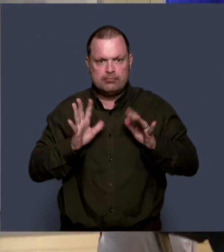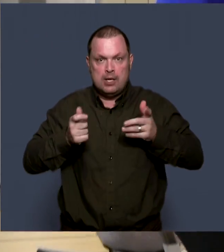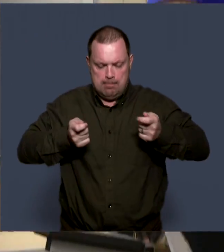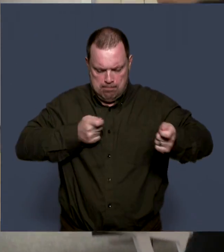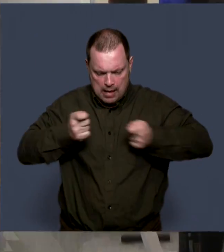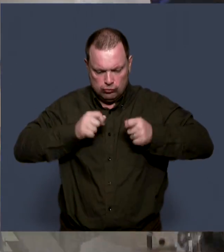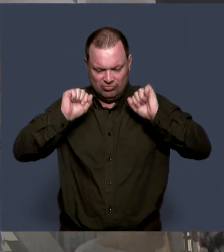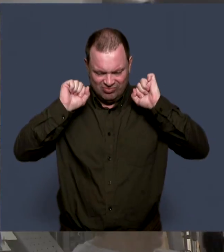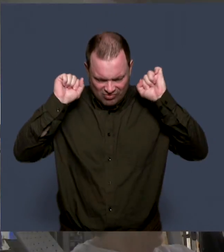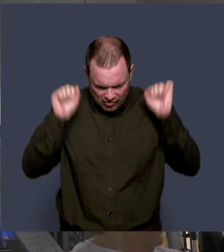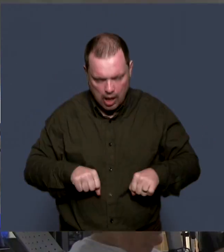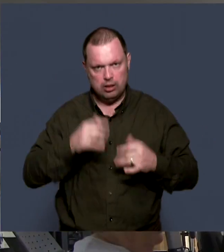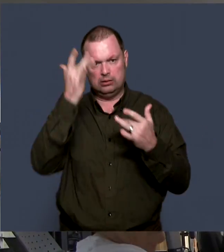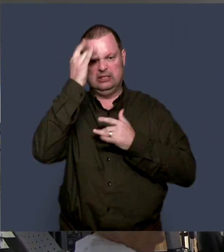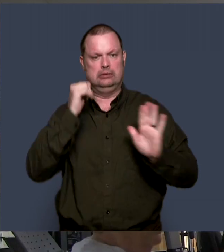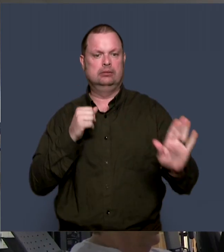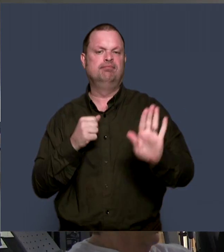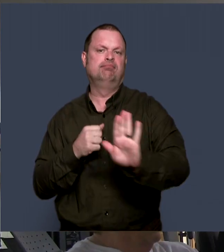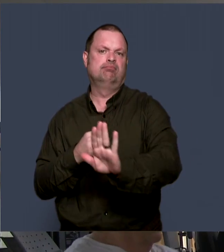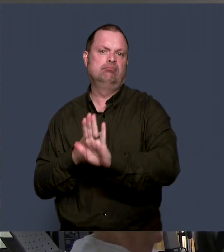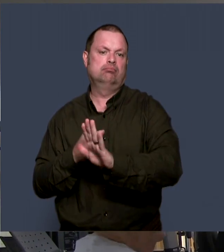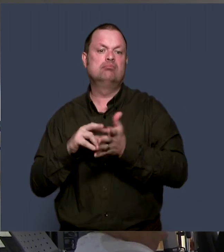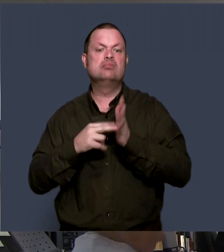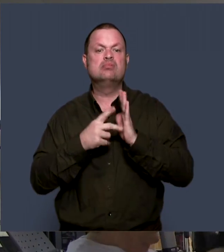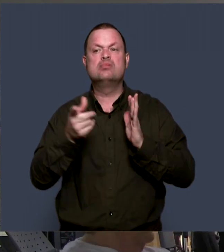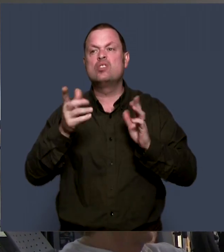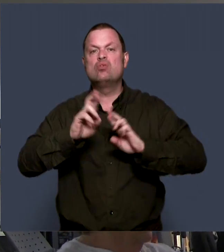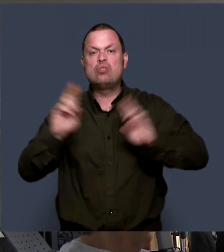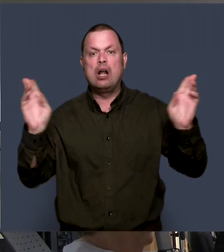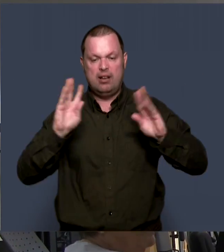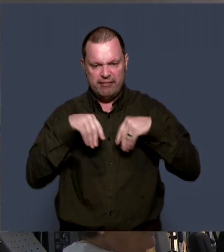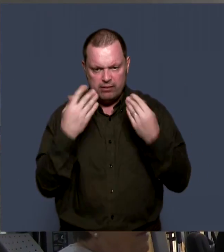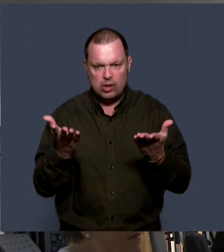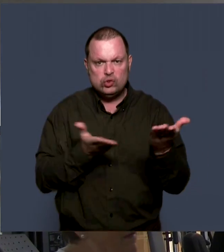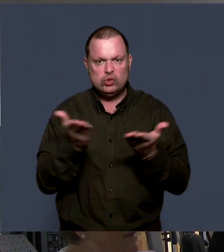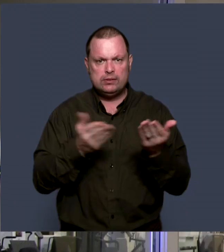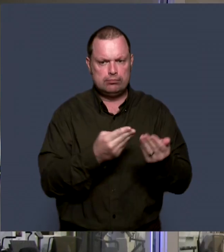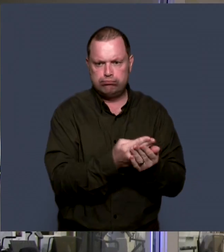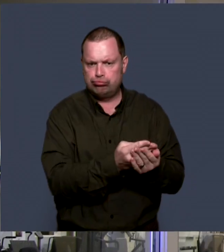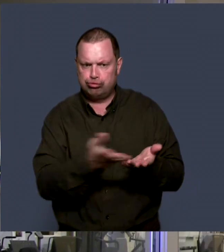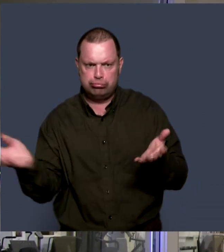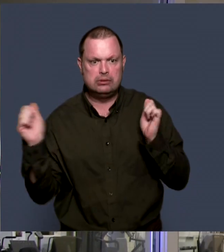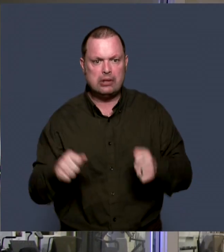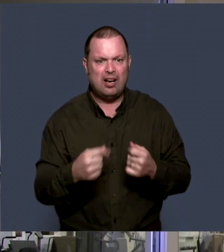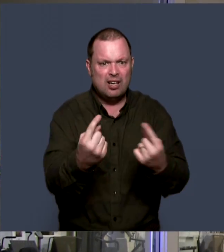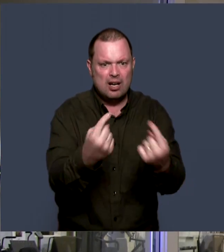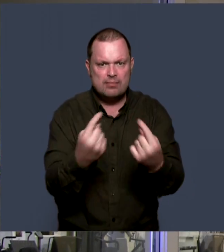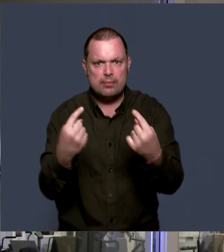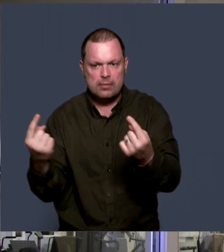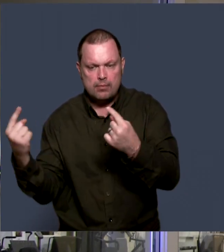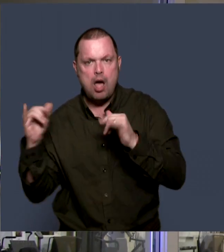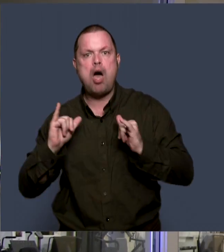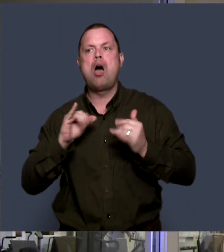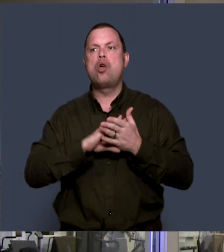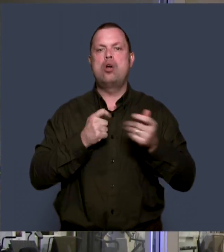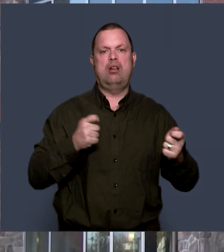So, that they have access to a full range of services that helps them do that. That's one of our key result areas that we've been working on.